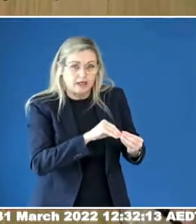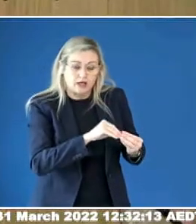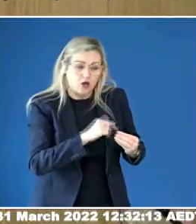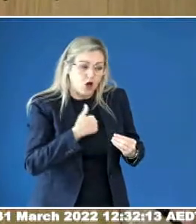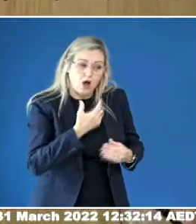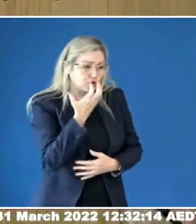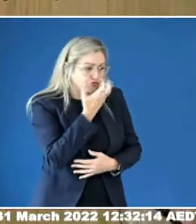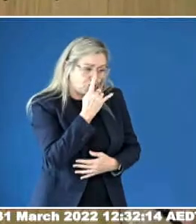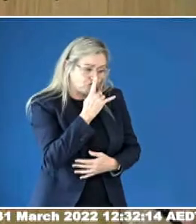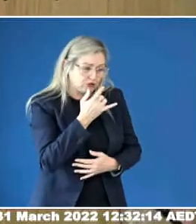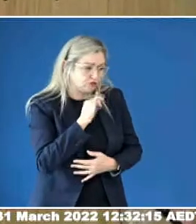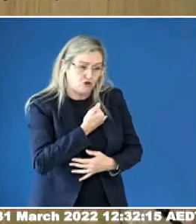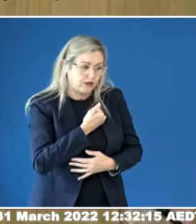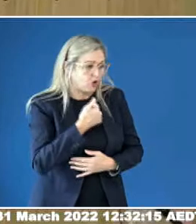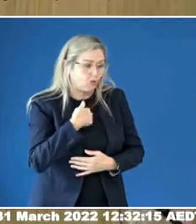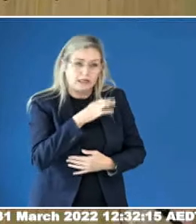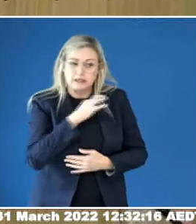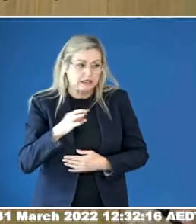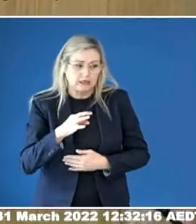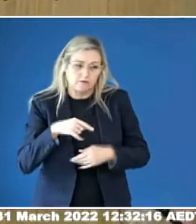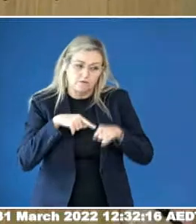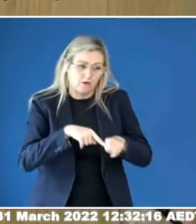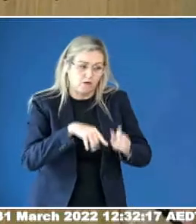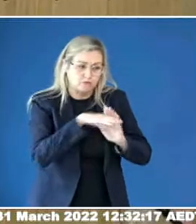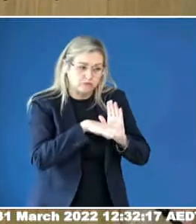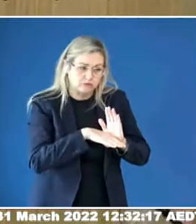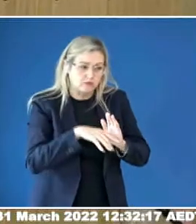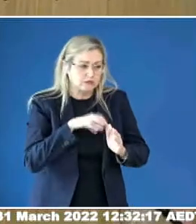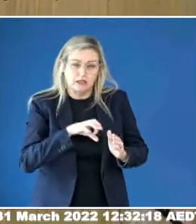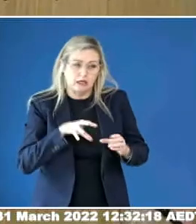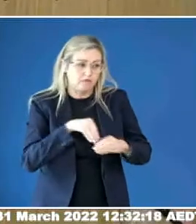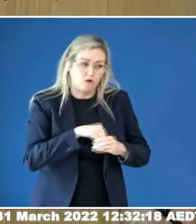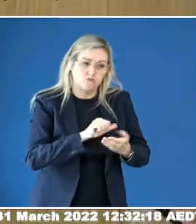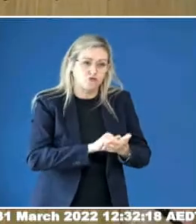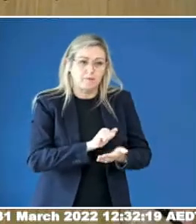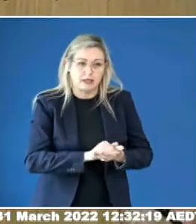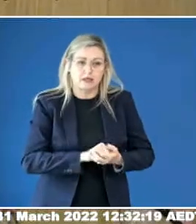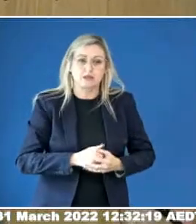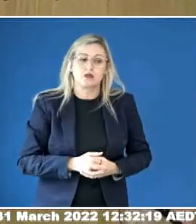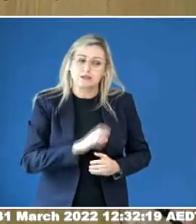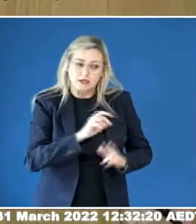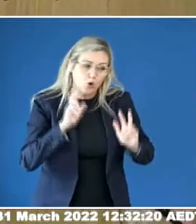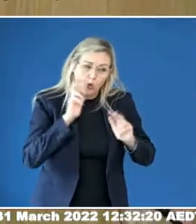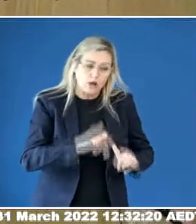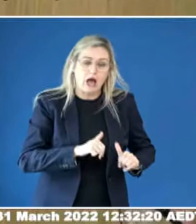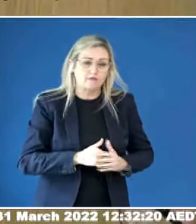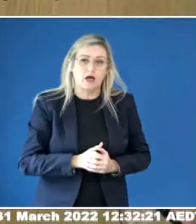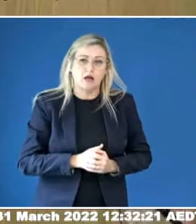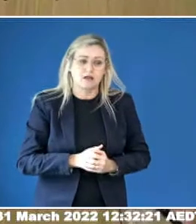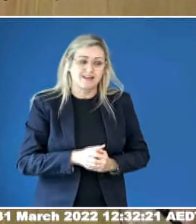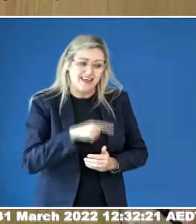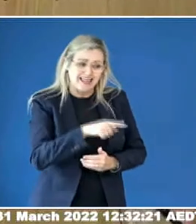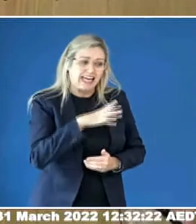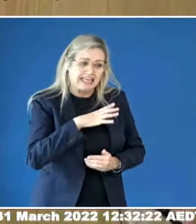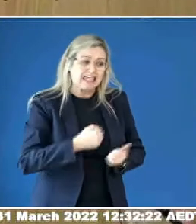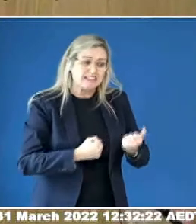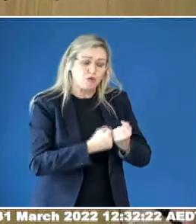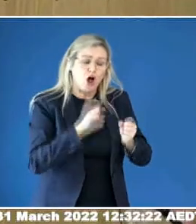engaging and supporting them as they required or needed.